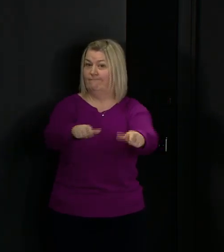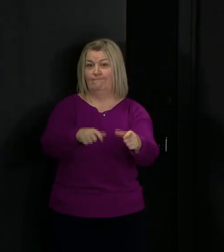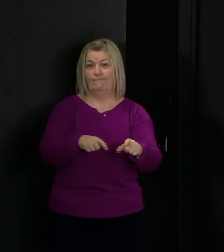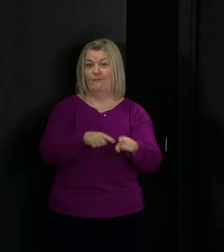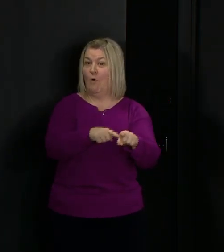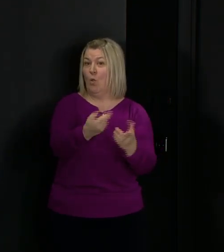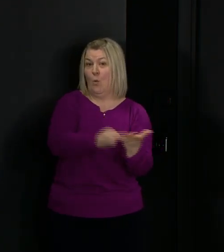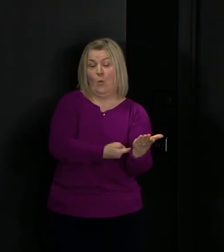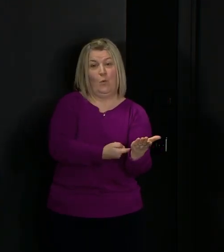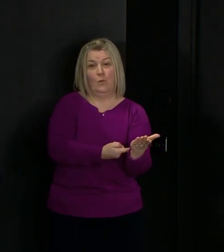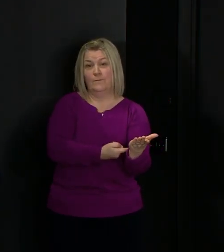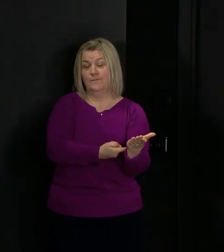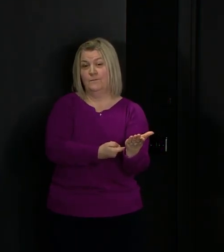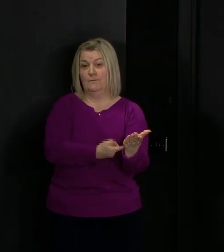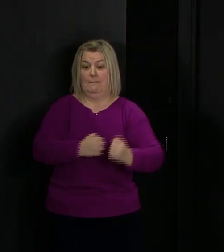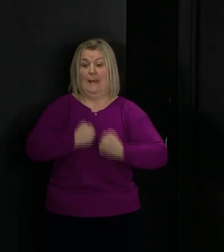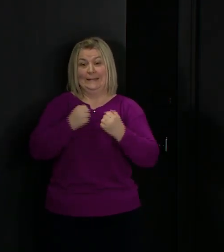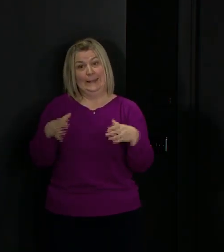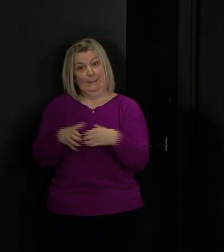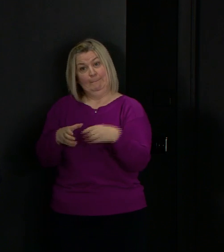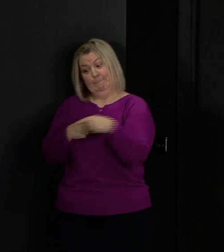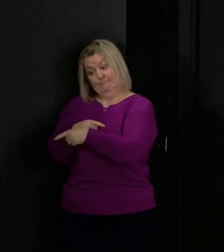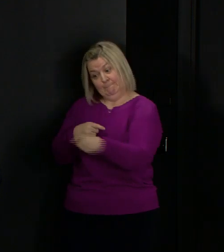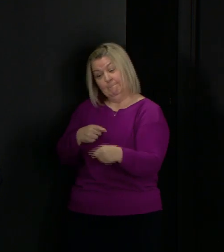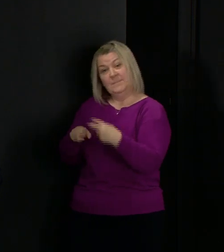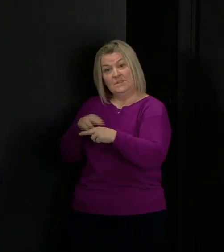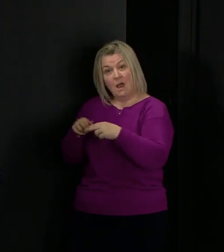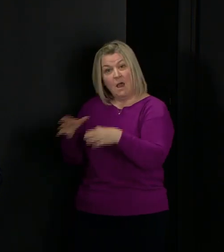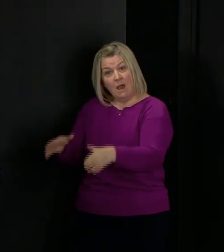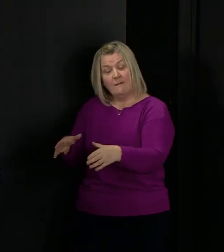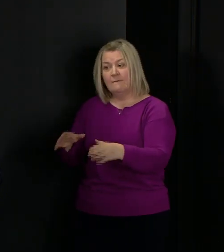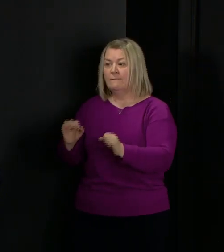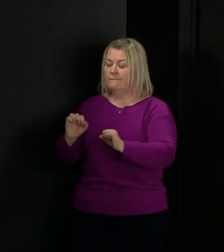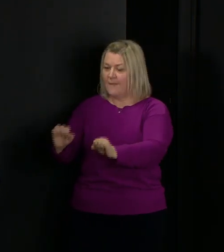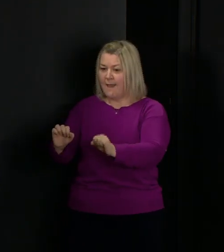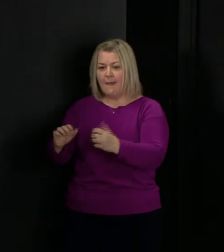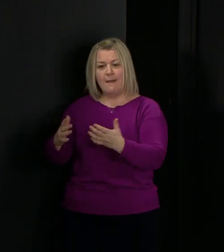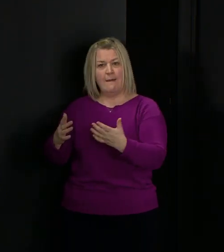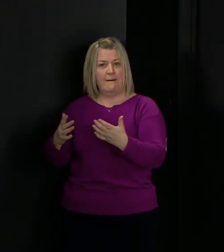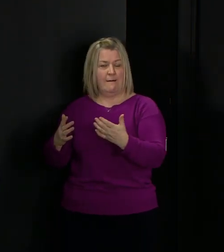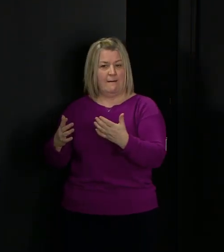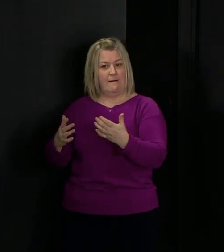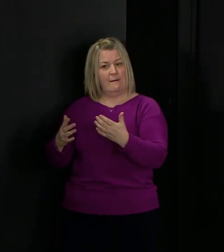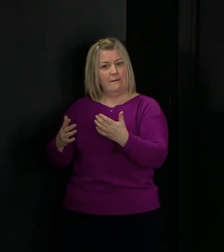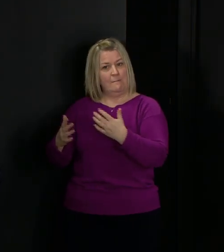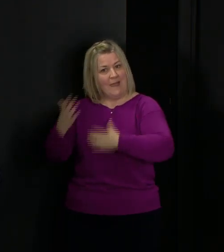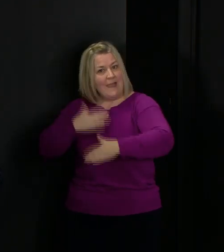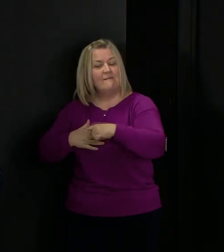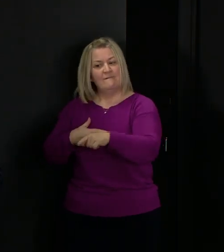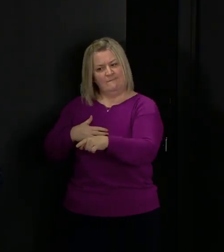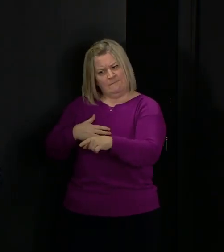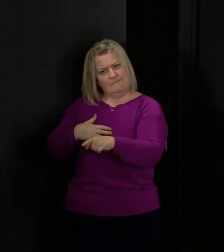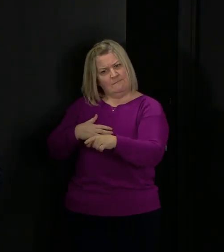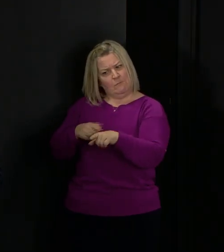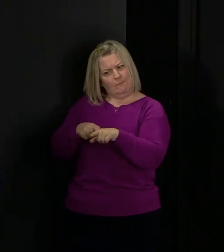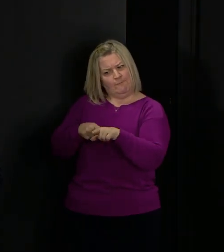certainly from my team, the behaviours I expect of all of them is to model those very behaviour